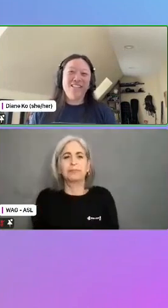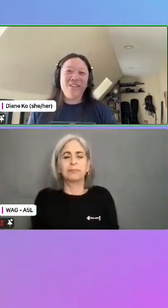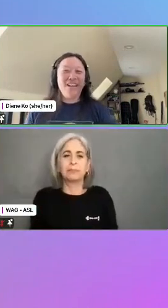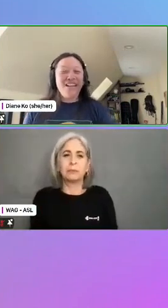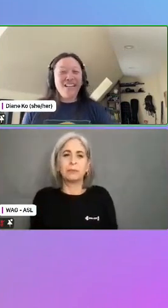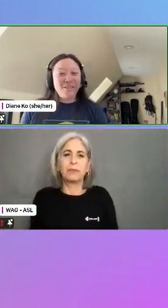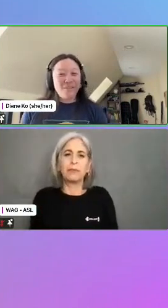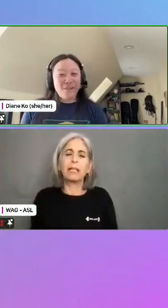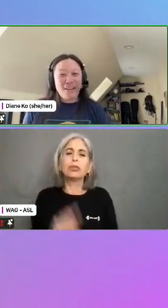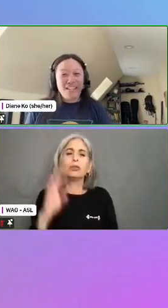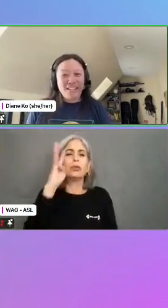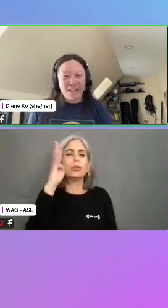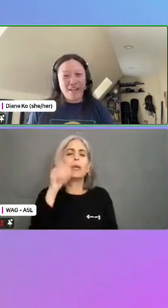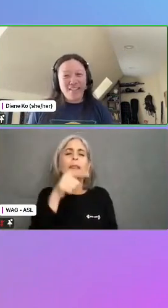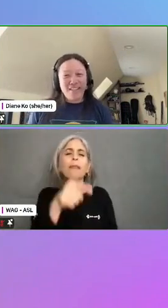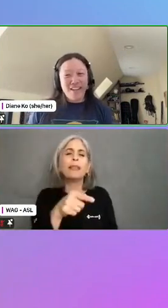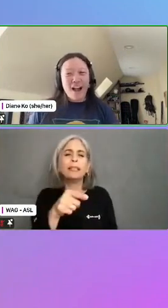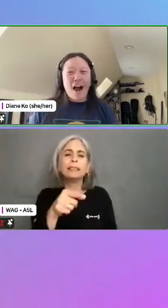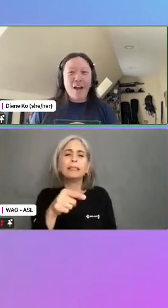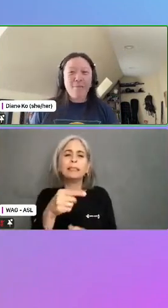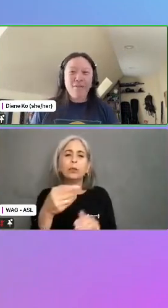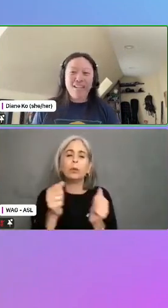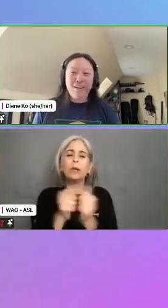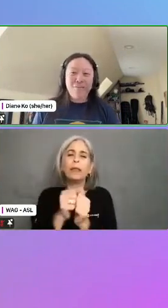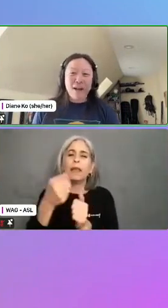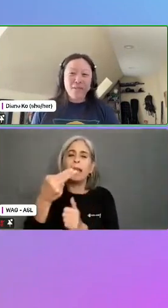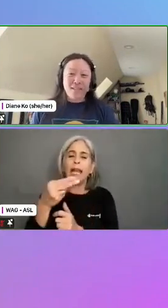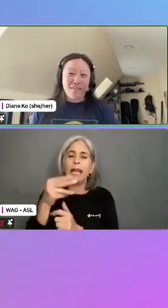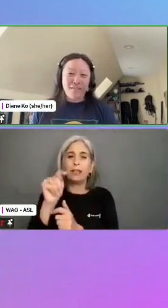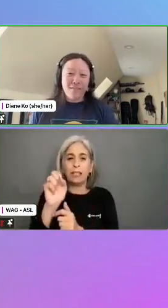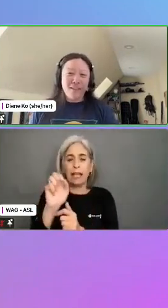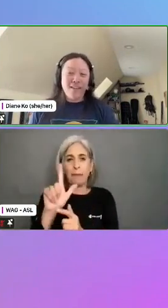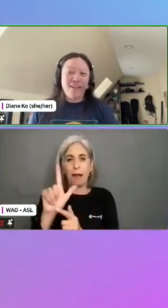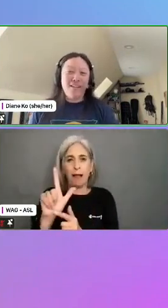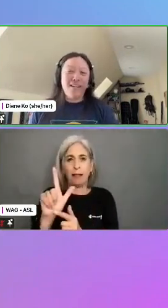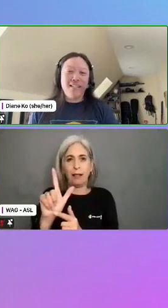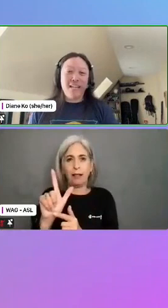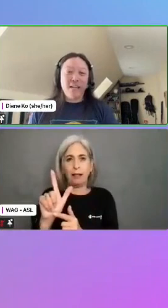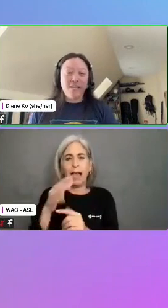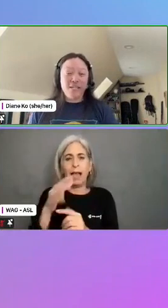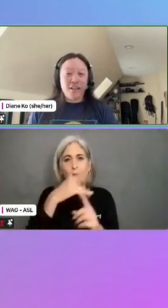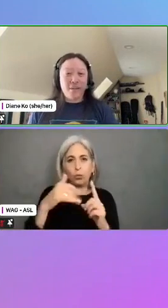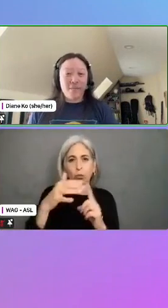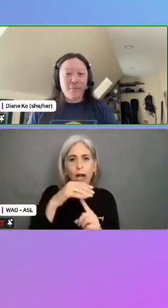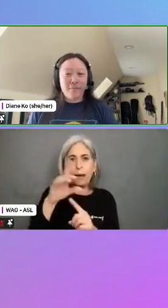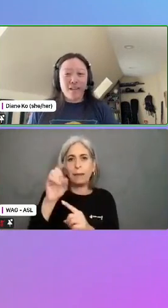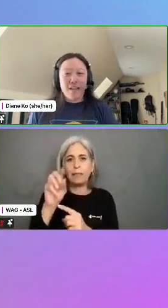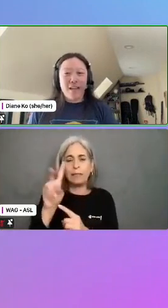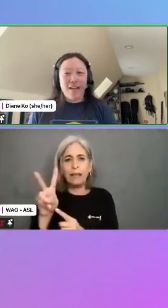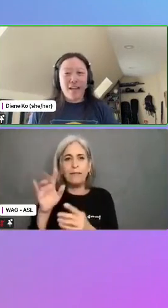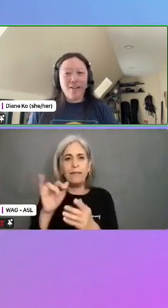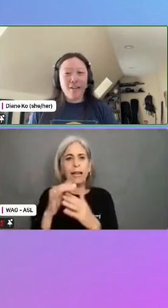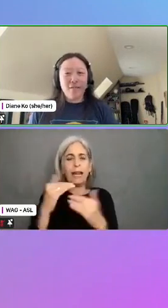ref ref current. Weaken have a summit callback function and pass that function to the form element. And the on submit for